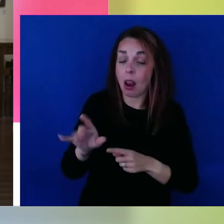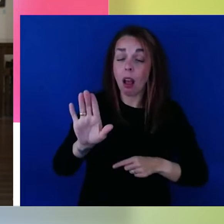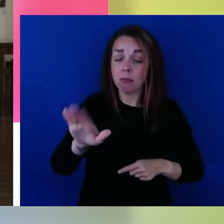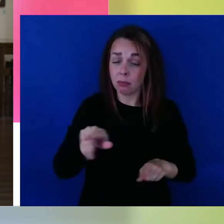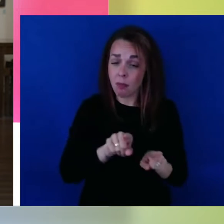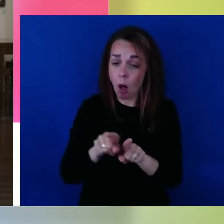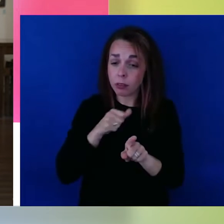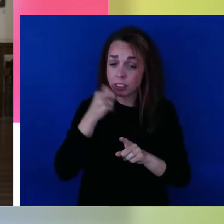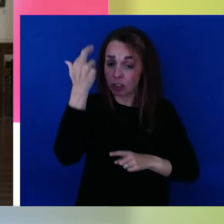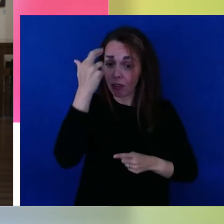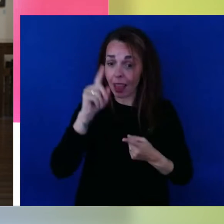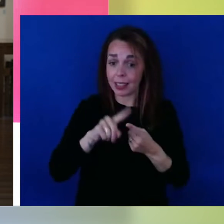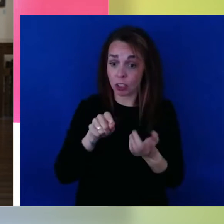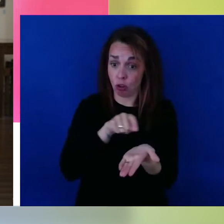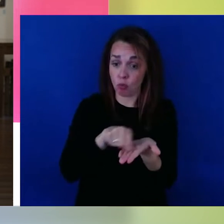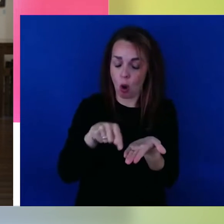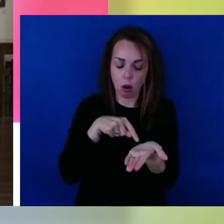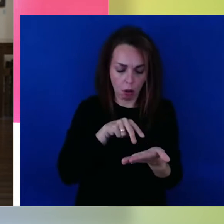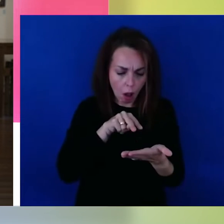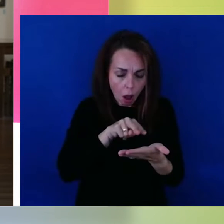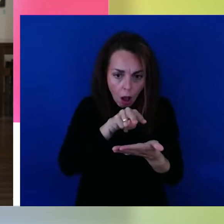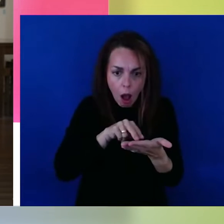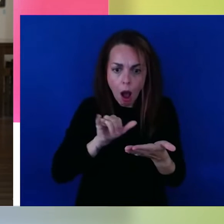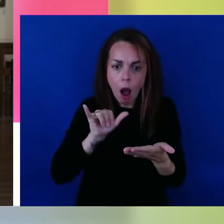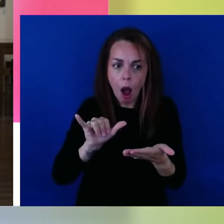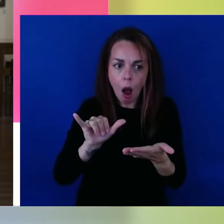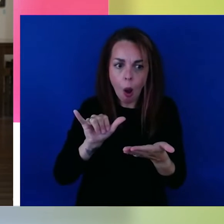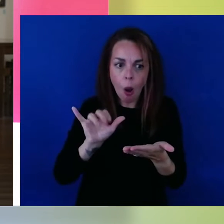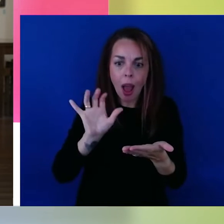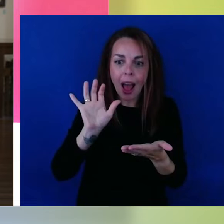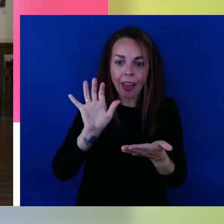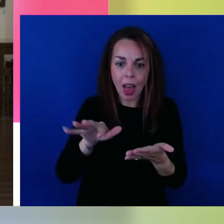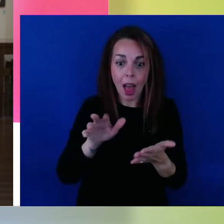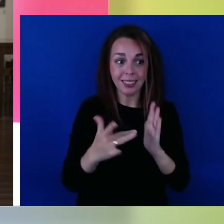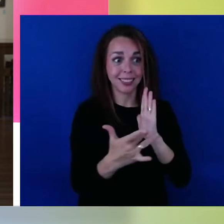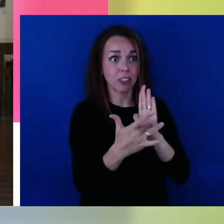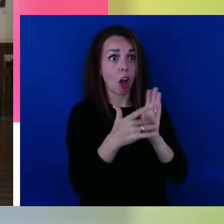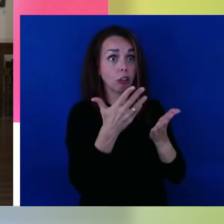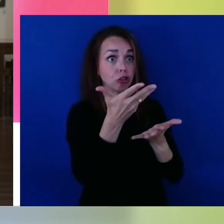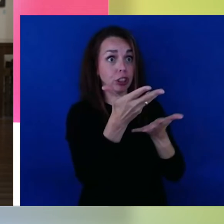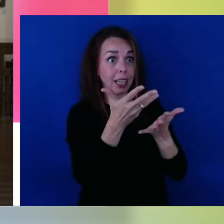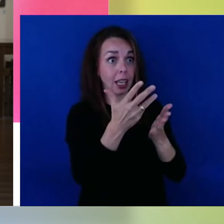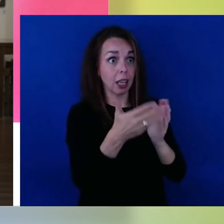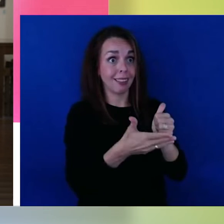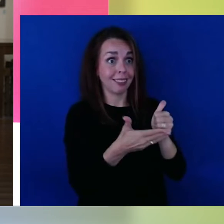it led you to your journey with social media, which opens you up to,